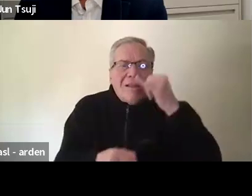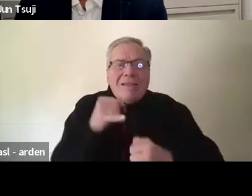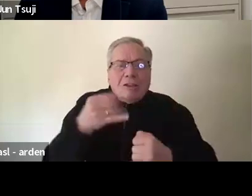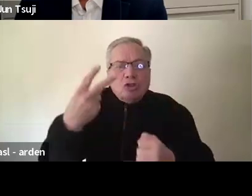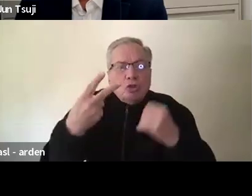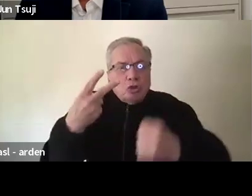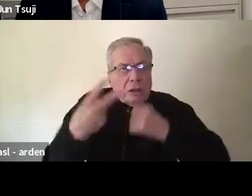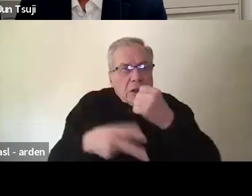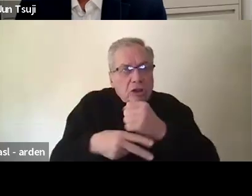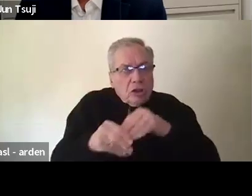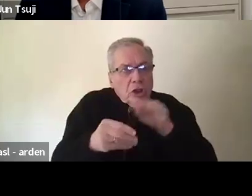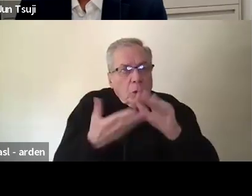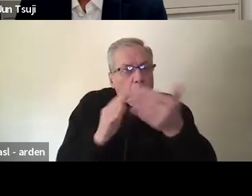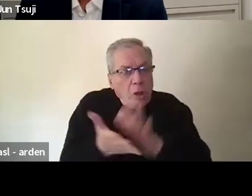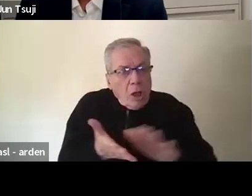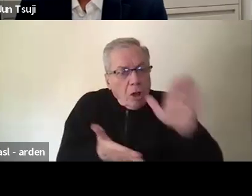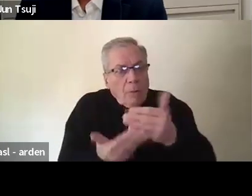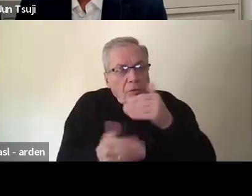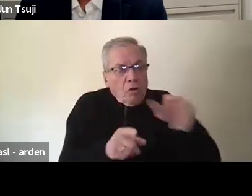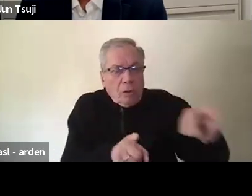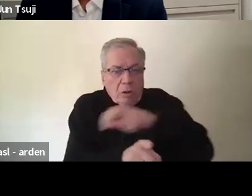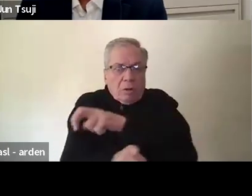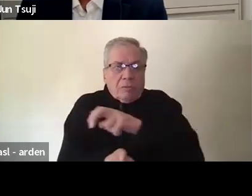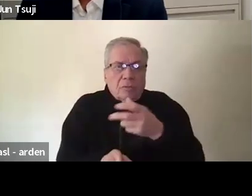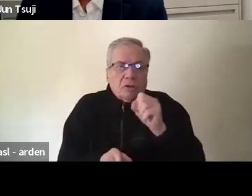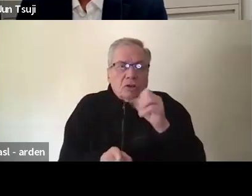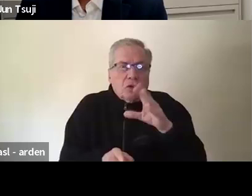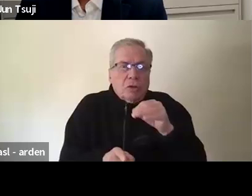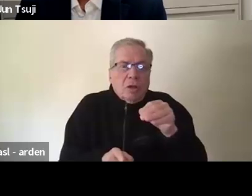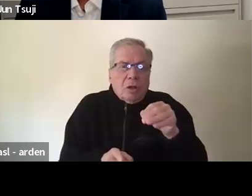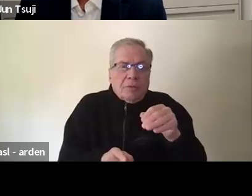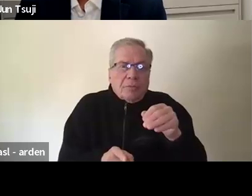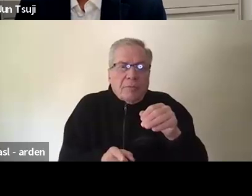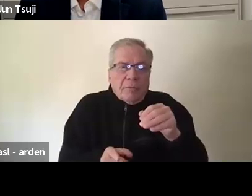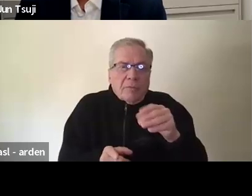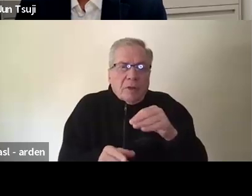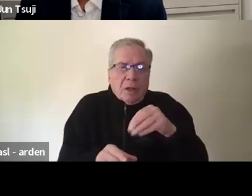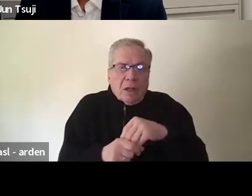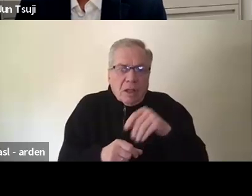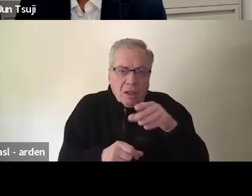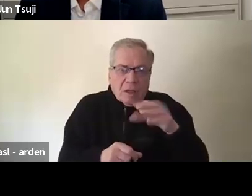the community college before the bachelor program in cybersecurity and information